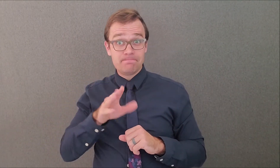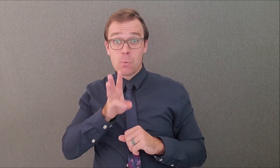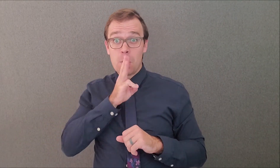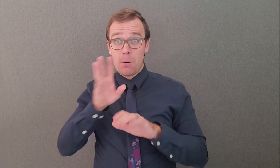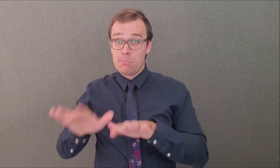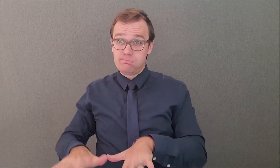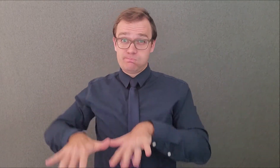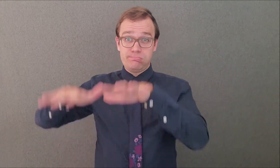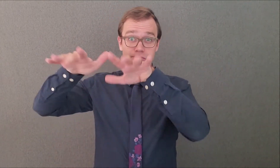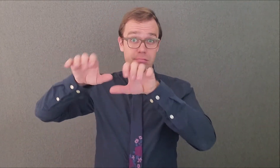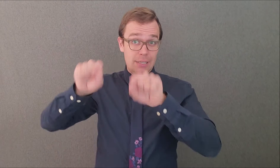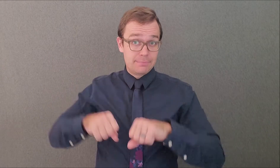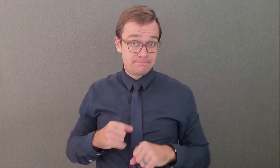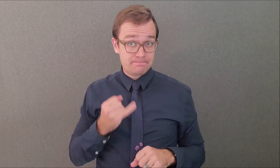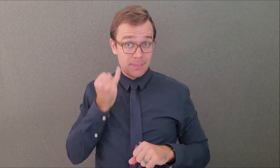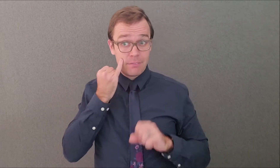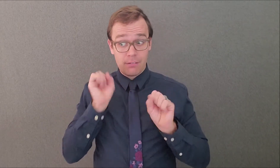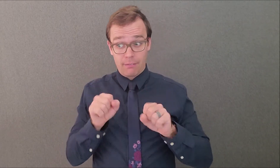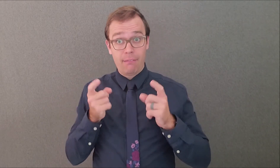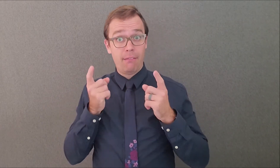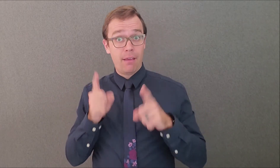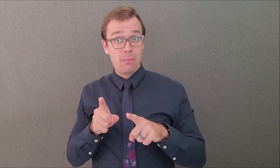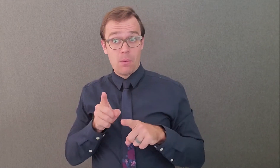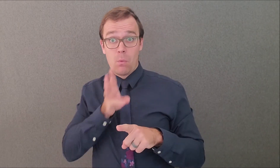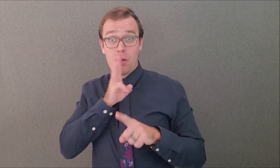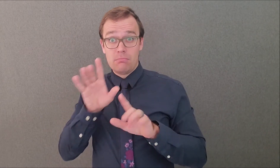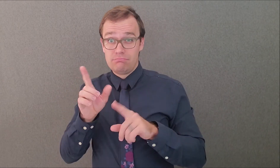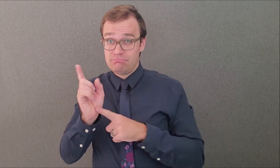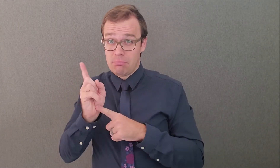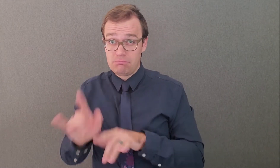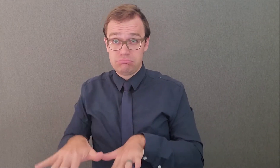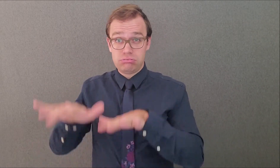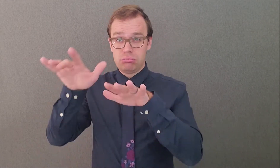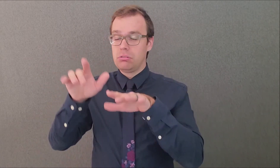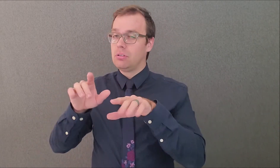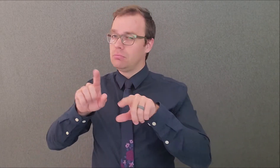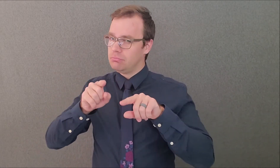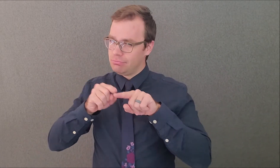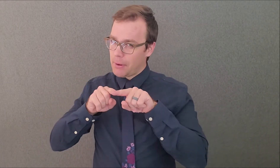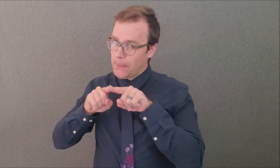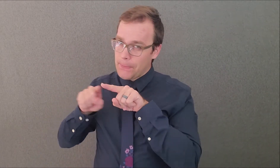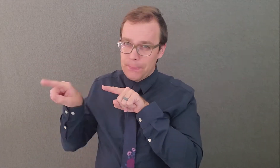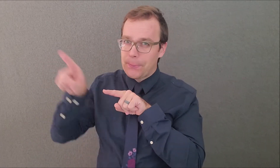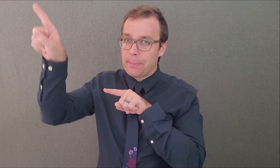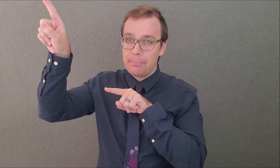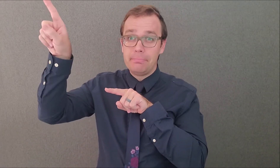If there is any possibility of a flash flood, move immediately to higher ground.